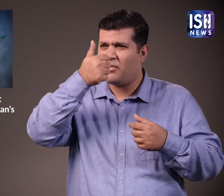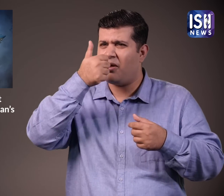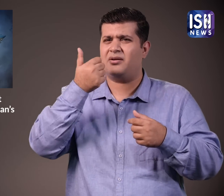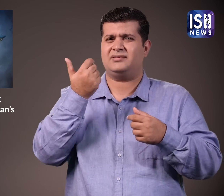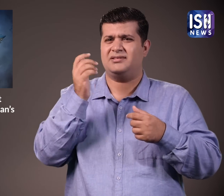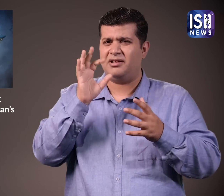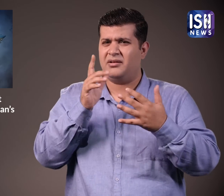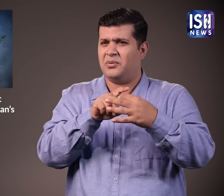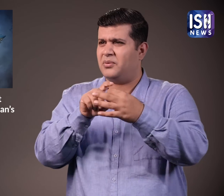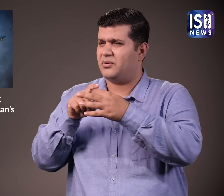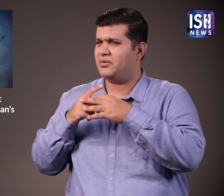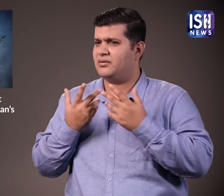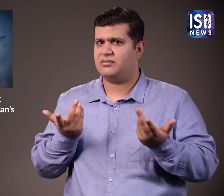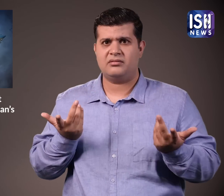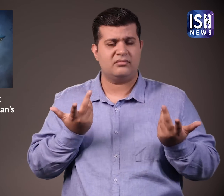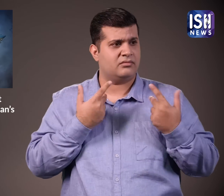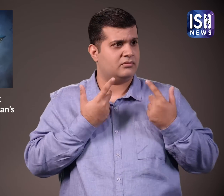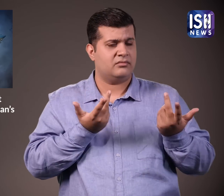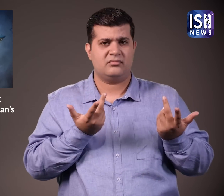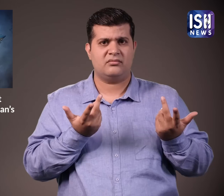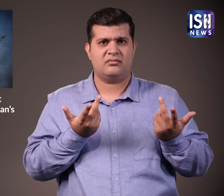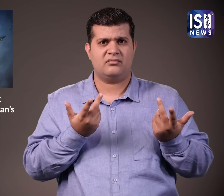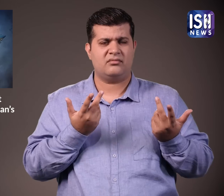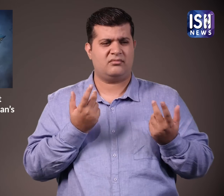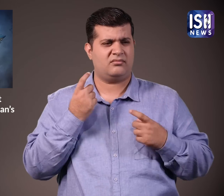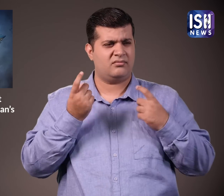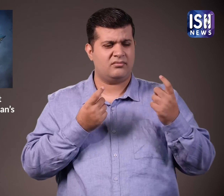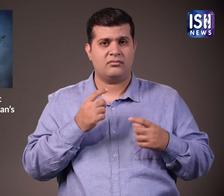The man's senior, his colleagues, everyone was puzzled by this.